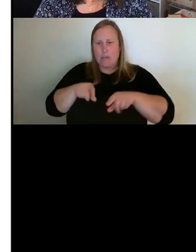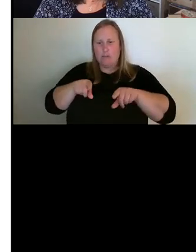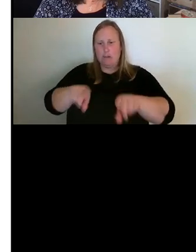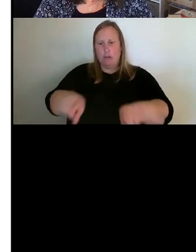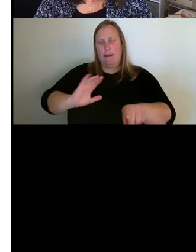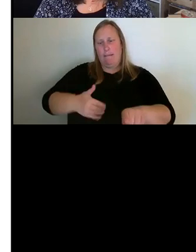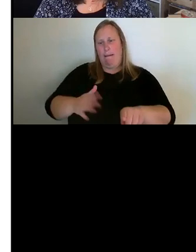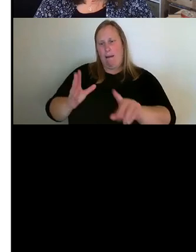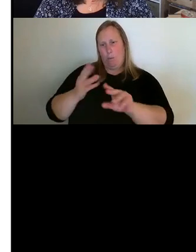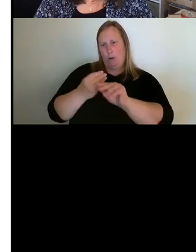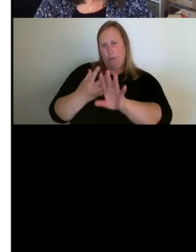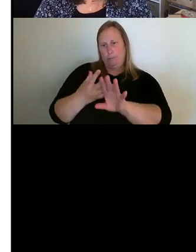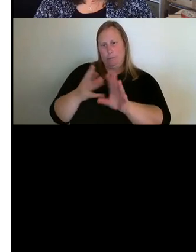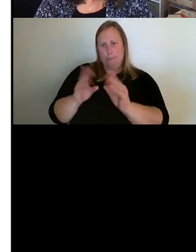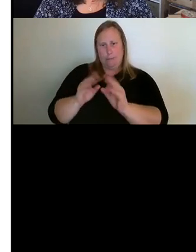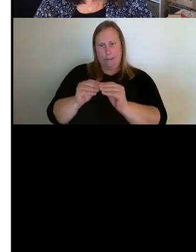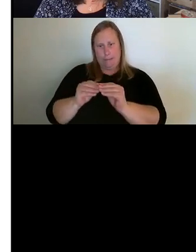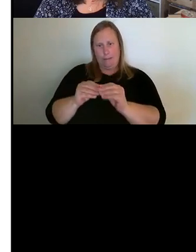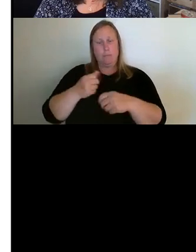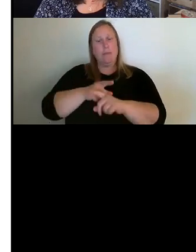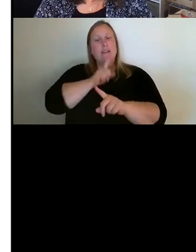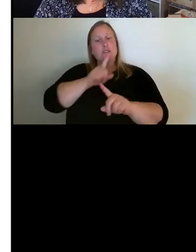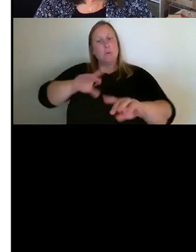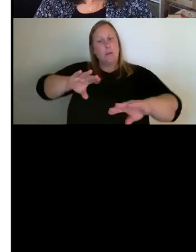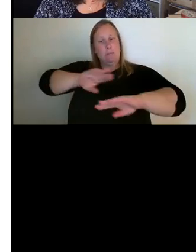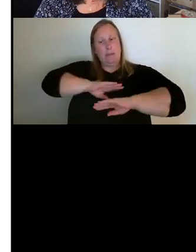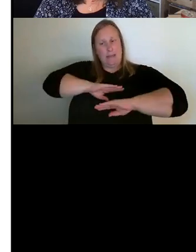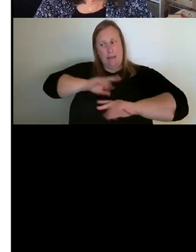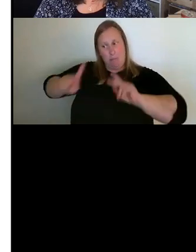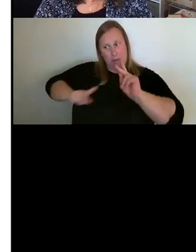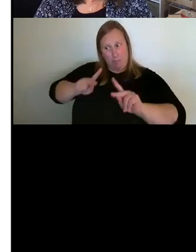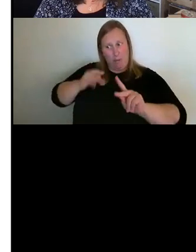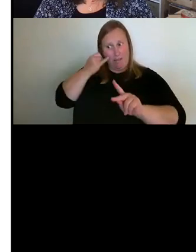One of the reasons is to make sure we meet those individuals where they need to be met.